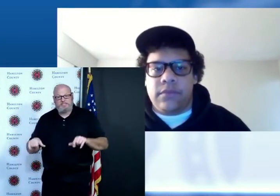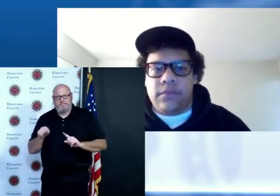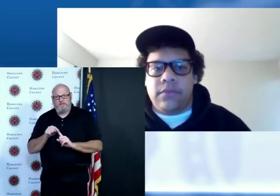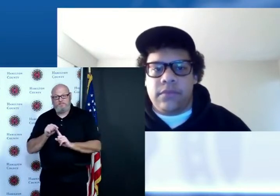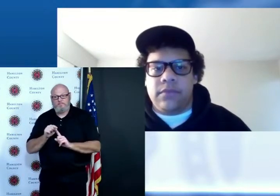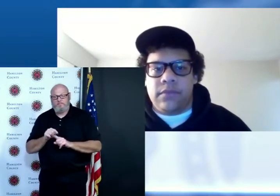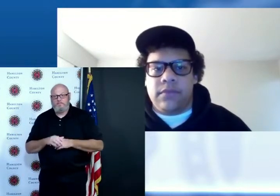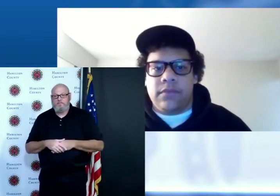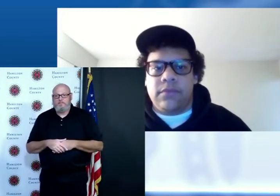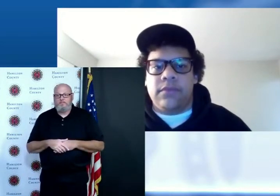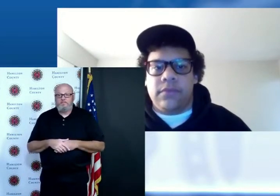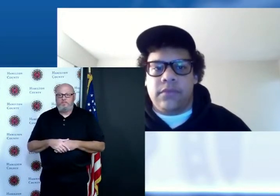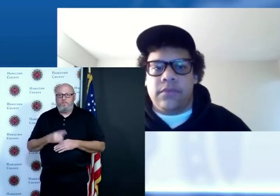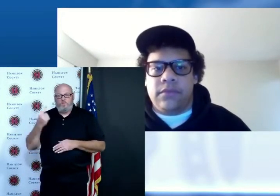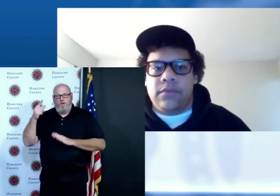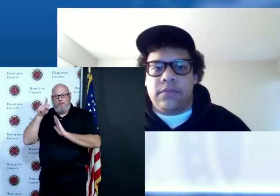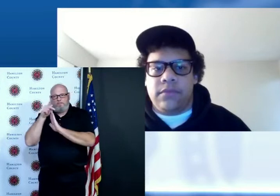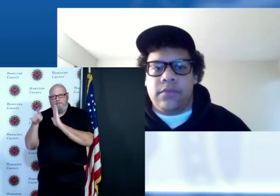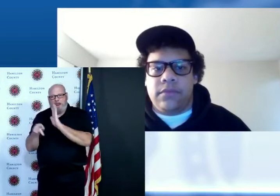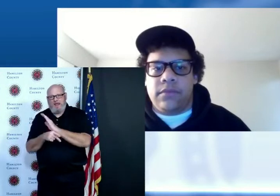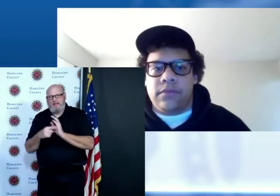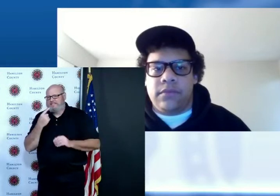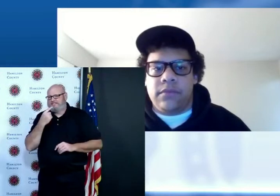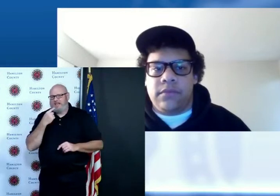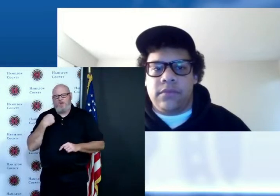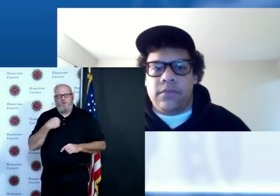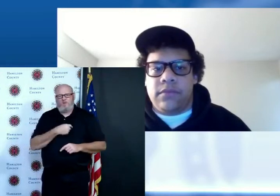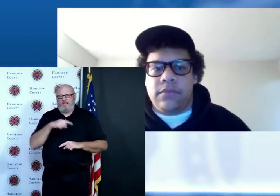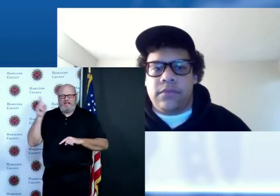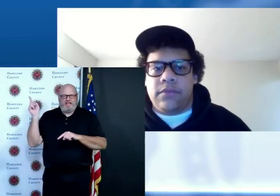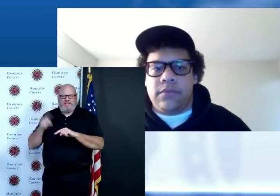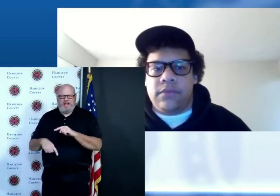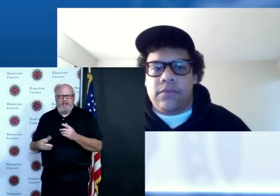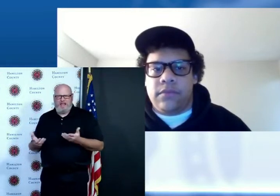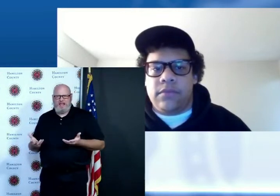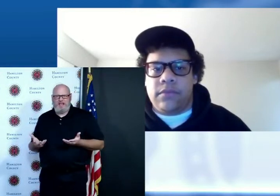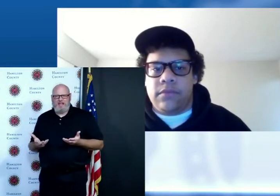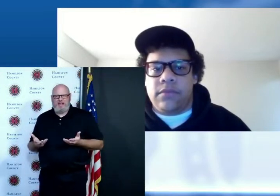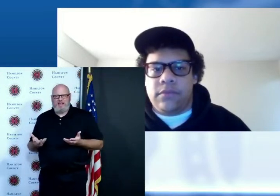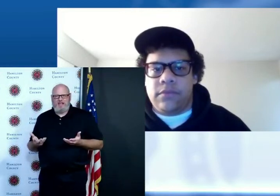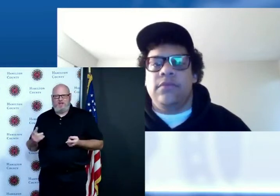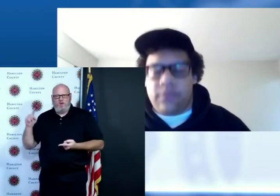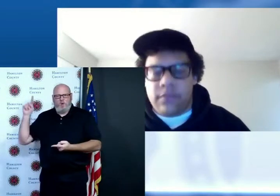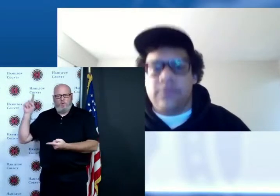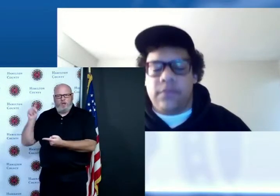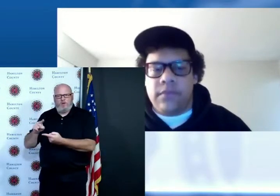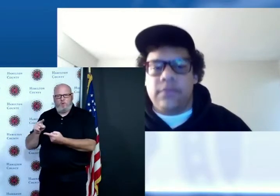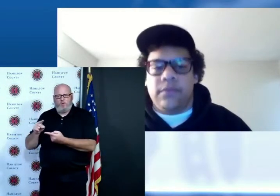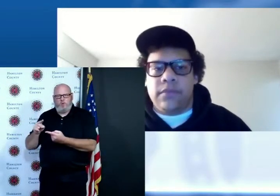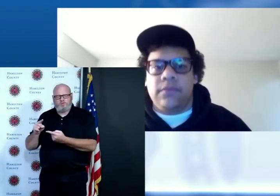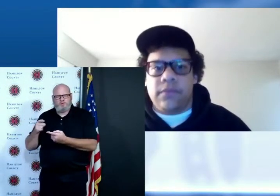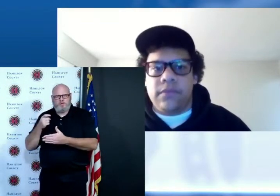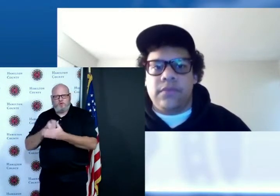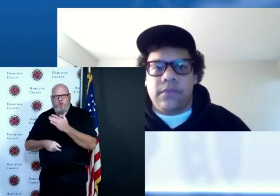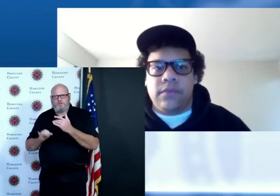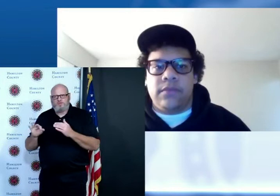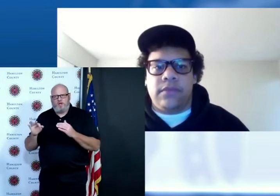when I came in I said why can't we give a break on the sewer part of the bill and I know that others